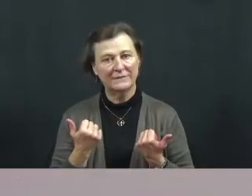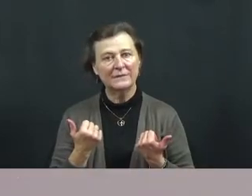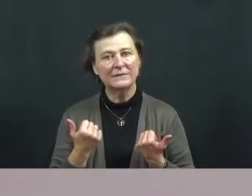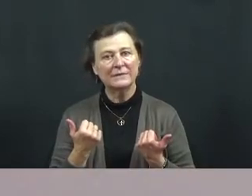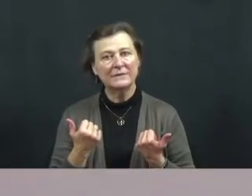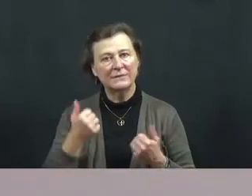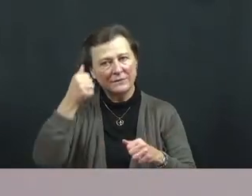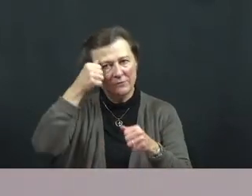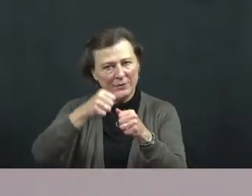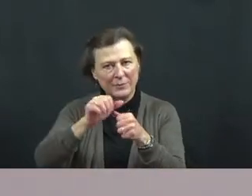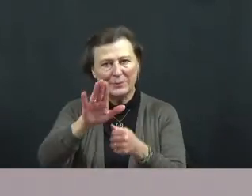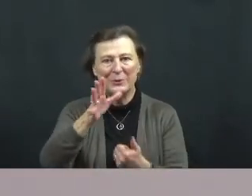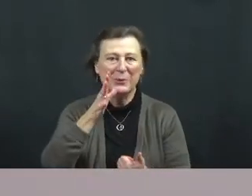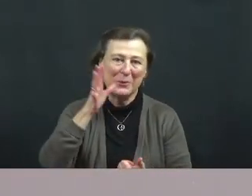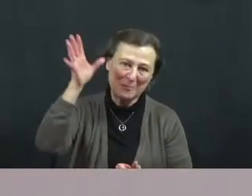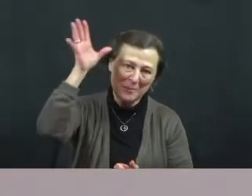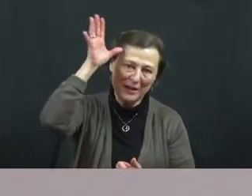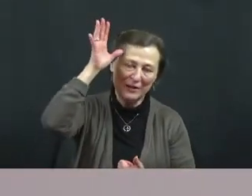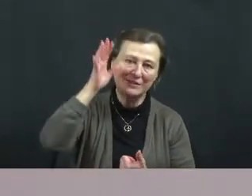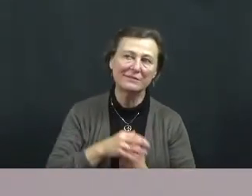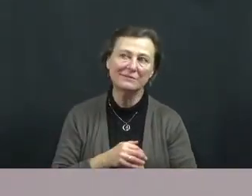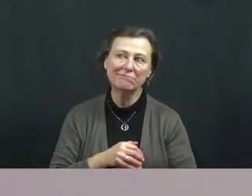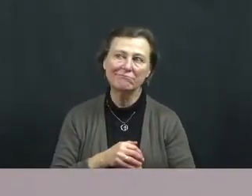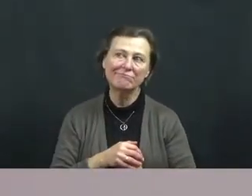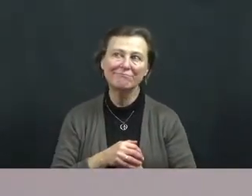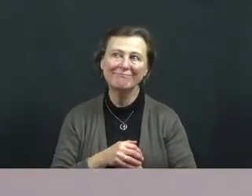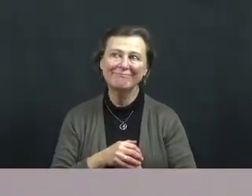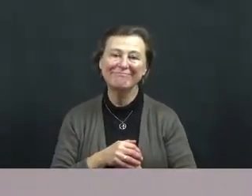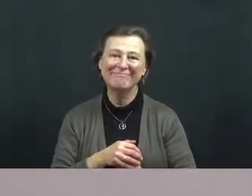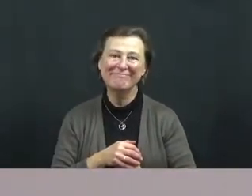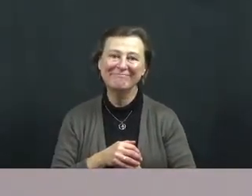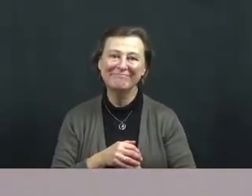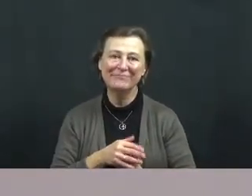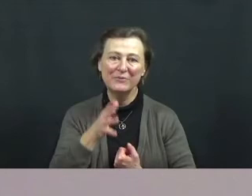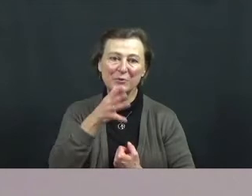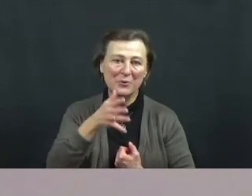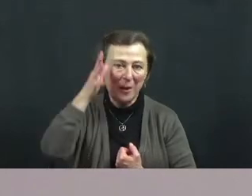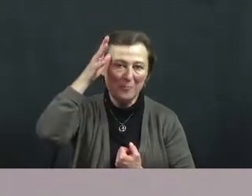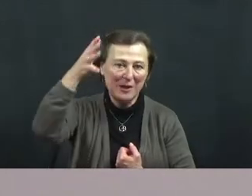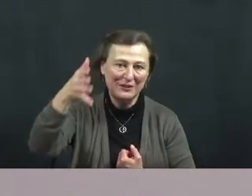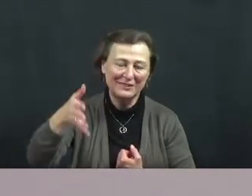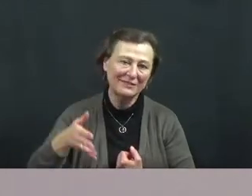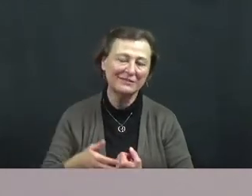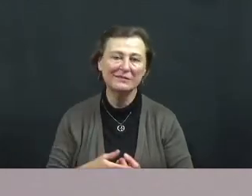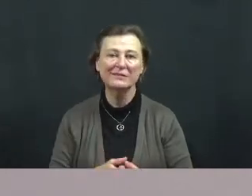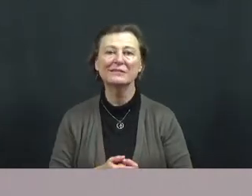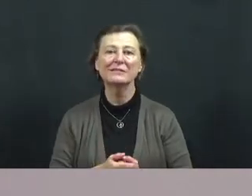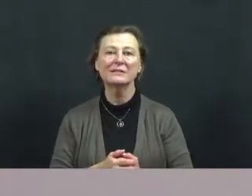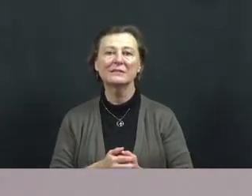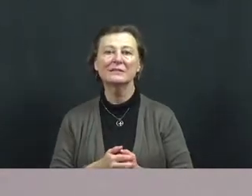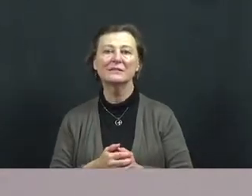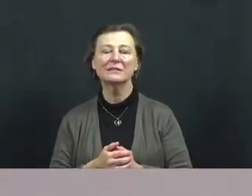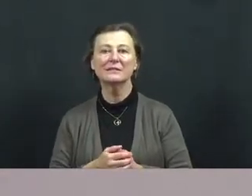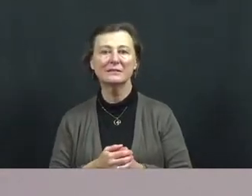Remember your parents, your grandparents.